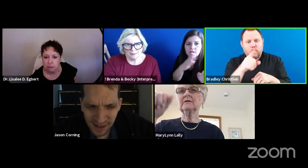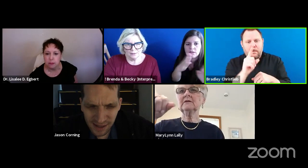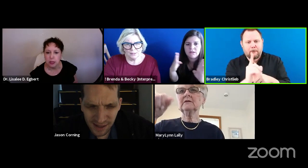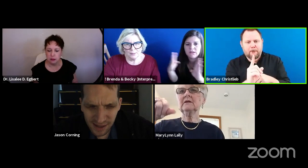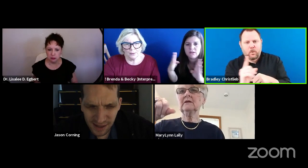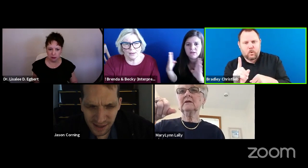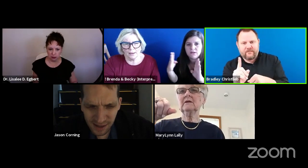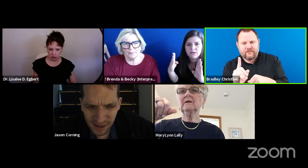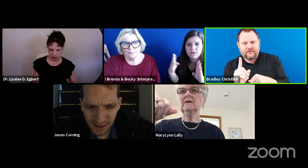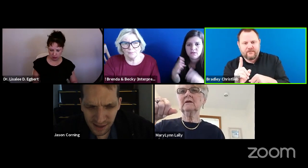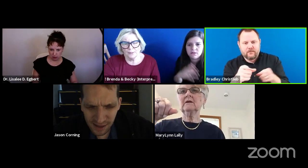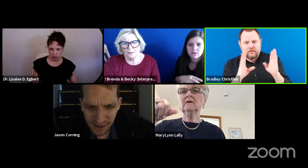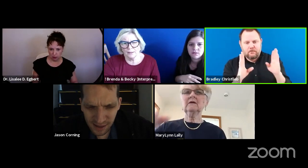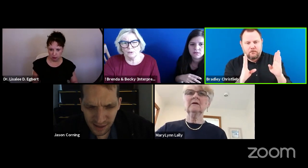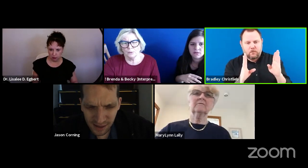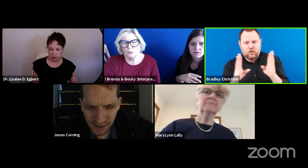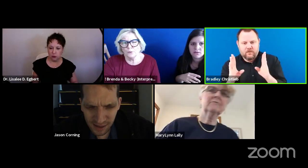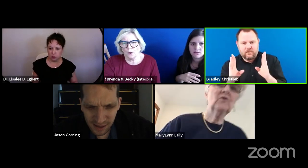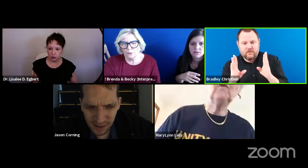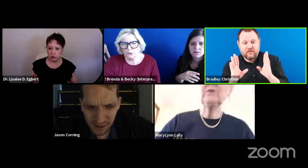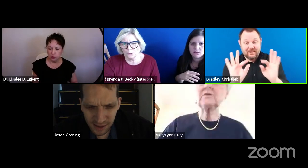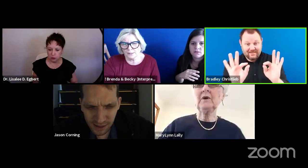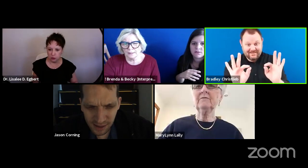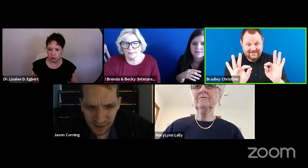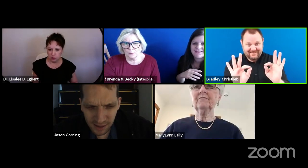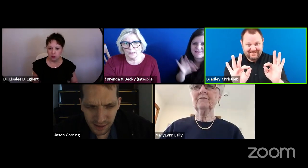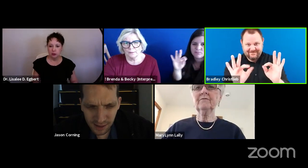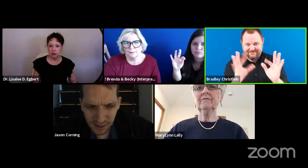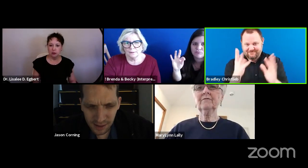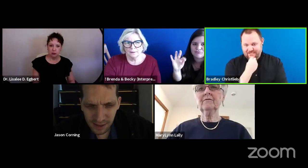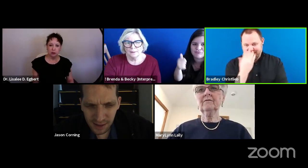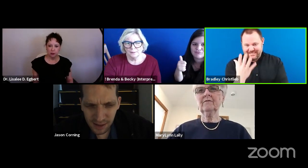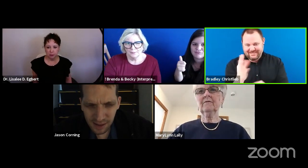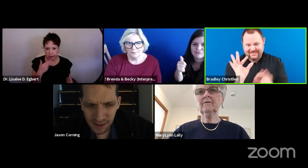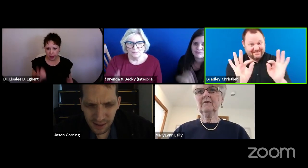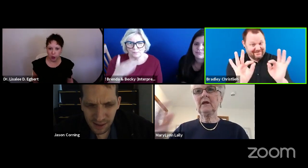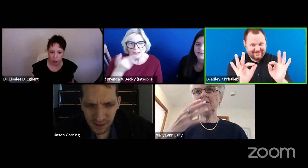can you see me okay? Mary Lynn, could you move over just a little bit? Better.